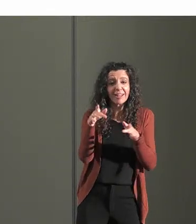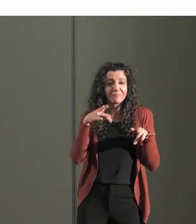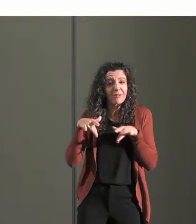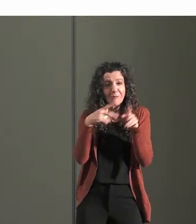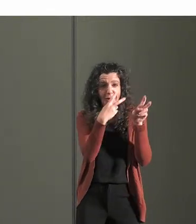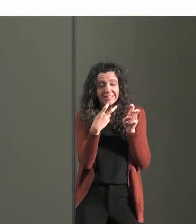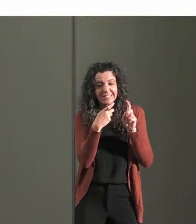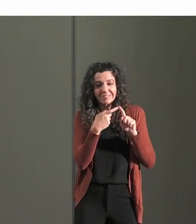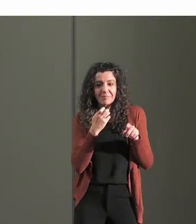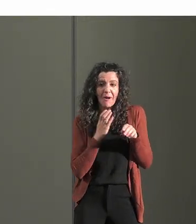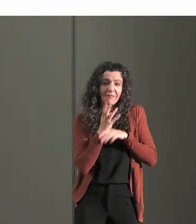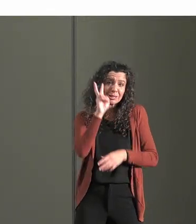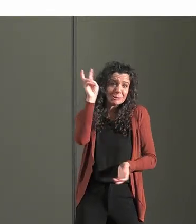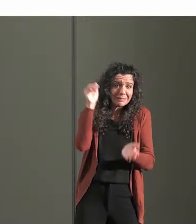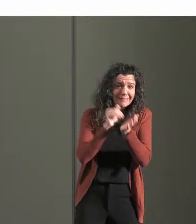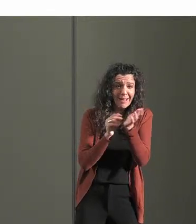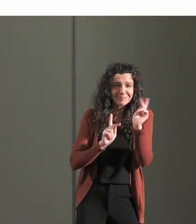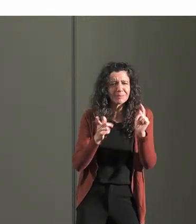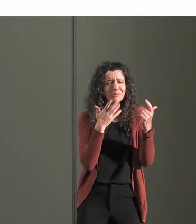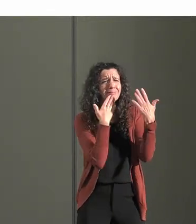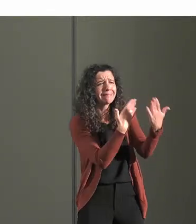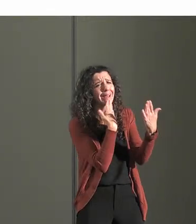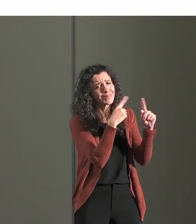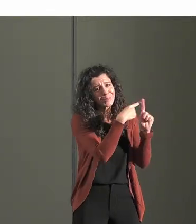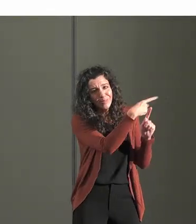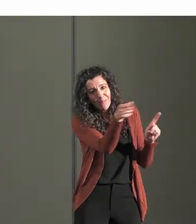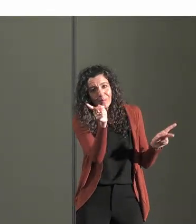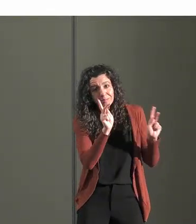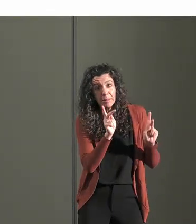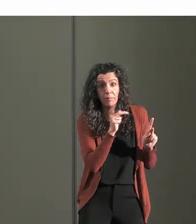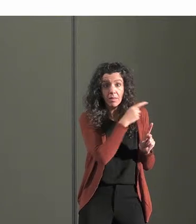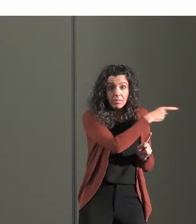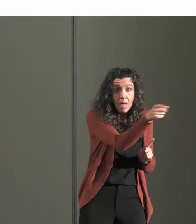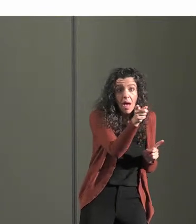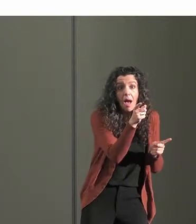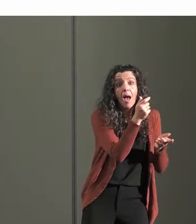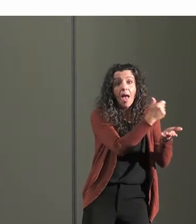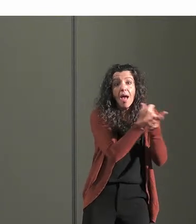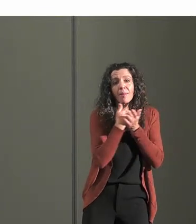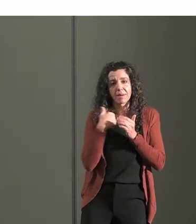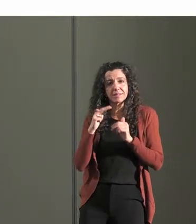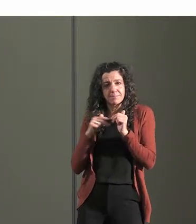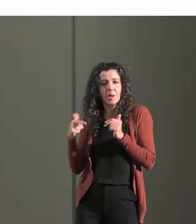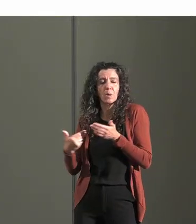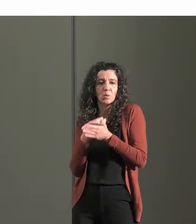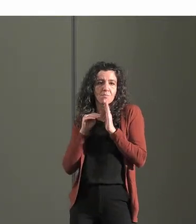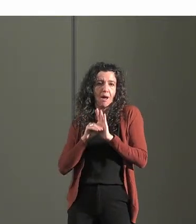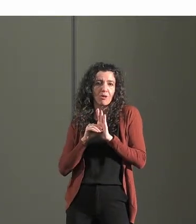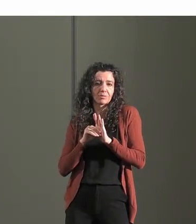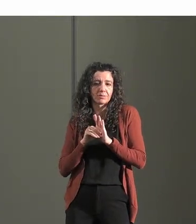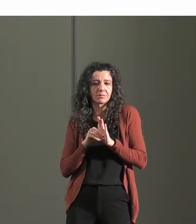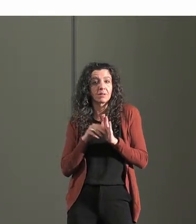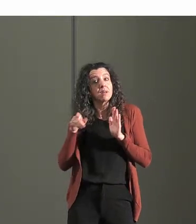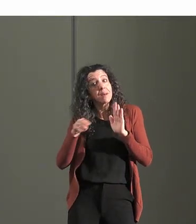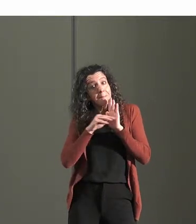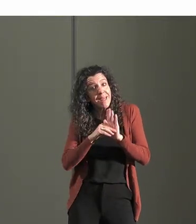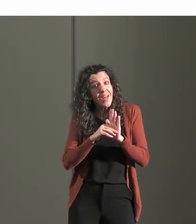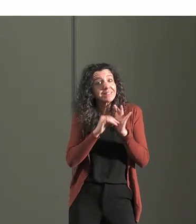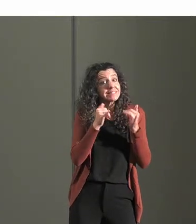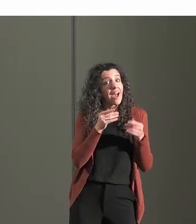And since 2018 we've gotten over a million recordings from 2000 people huge shout out to them. It allowed us to build